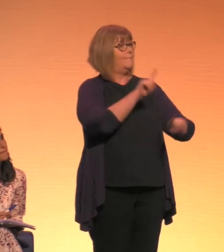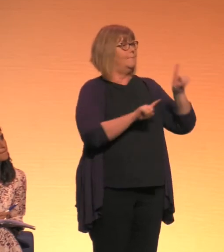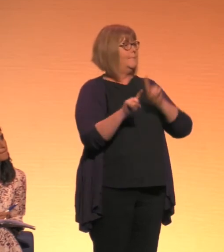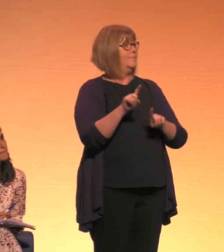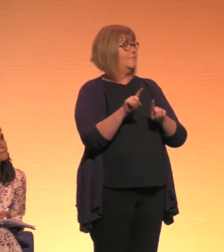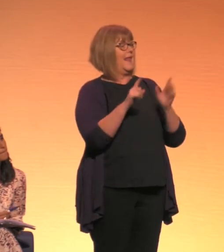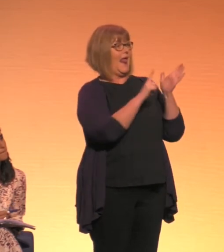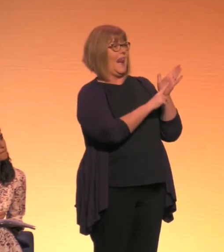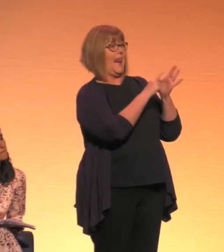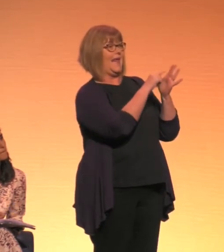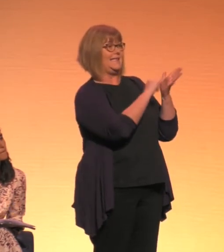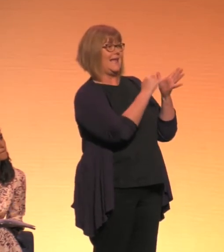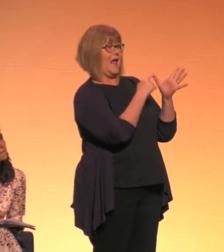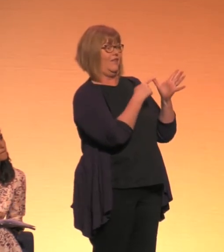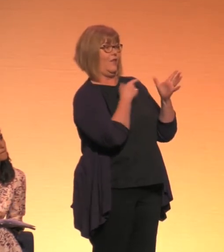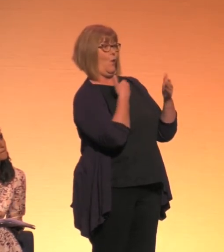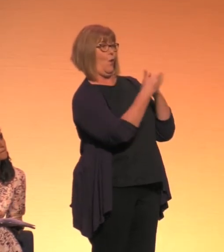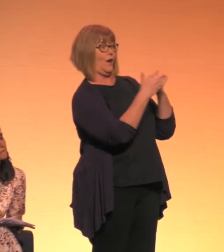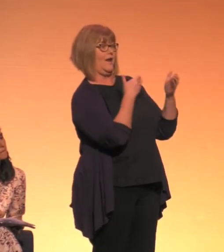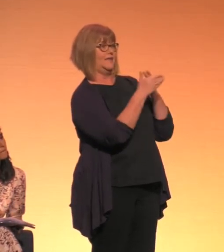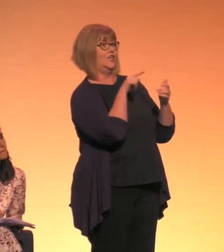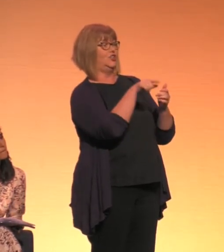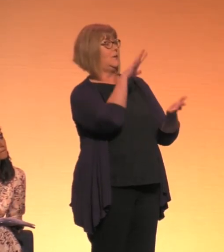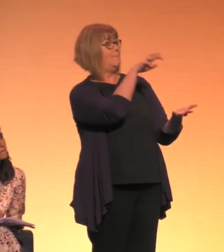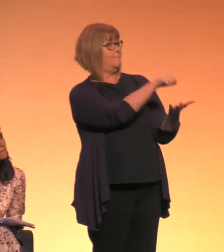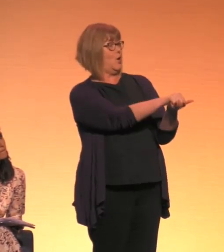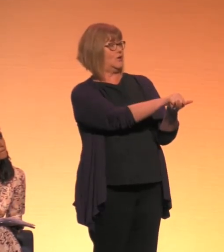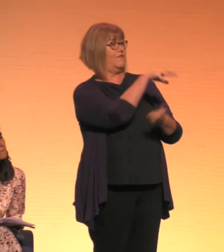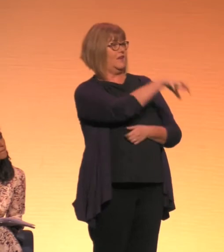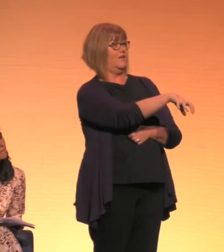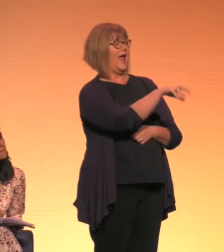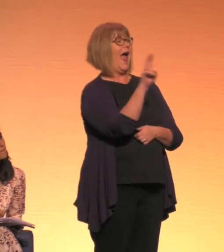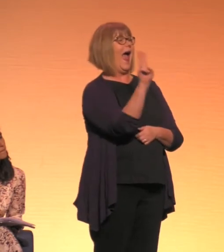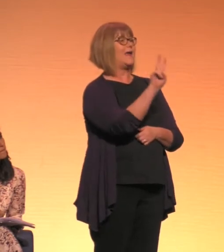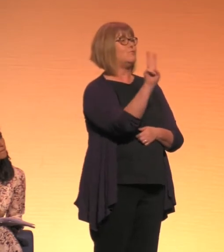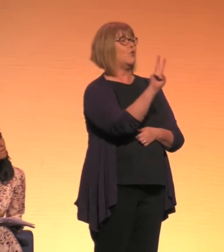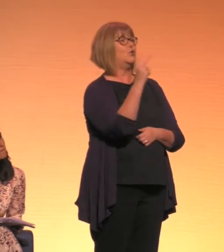extraordinaire that she is, that she's already booked the venue for April 2021.